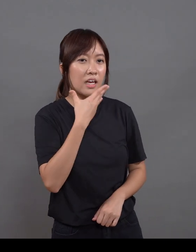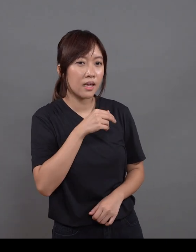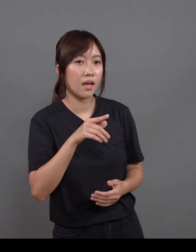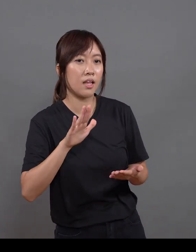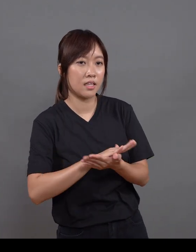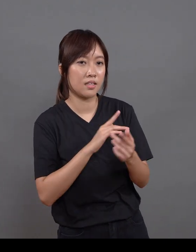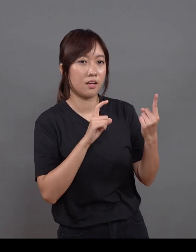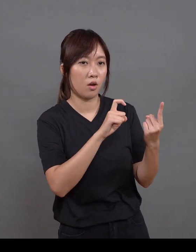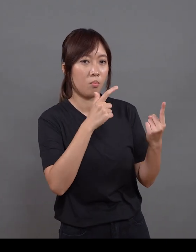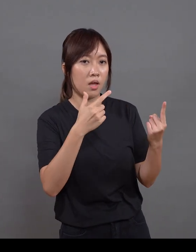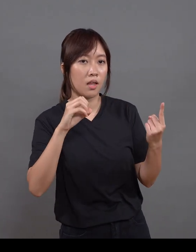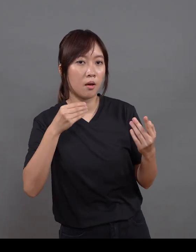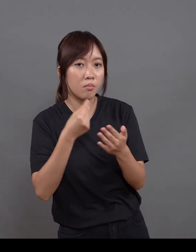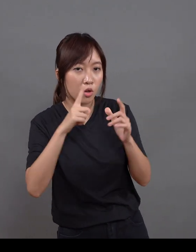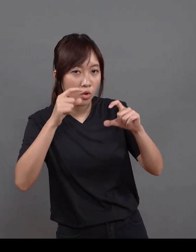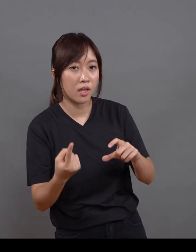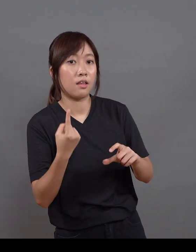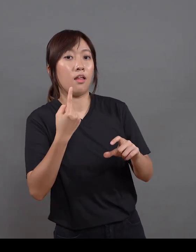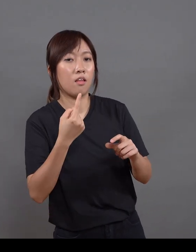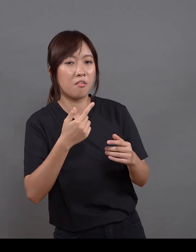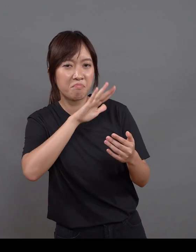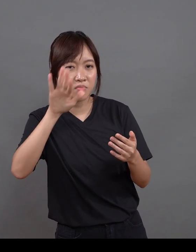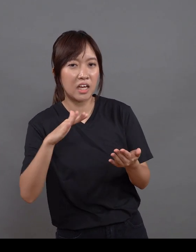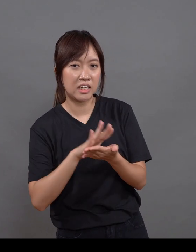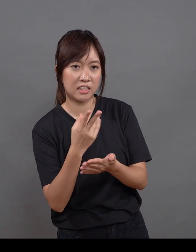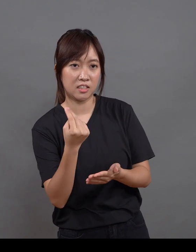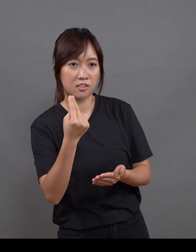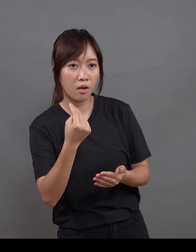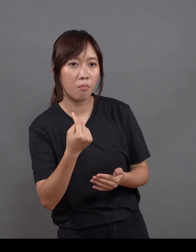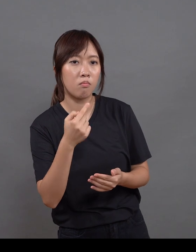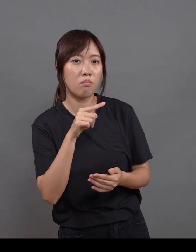Ha bought a camera in the early 1980s From the 1980s to 2000